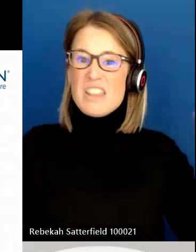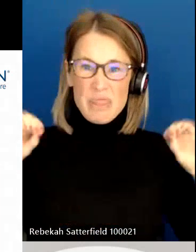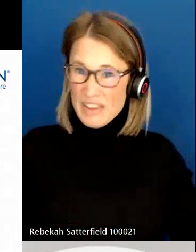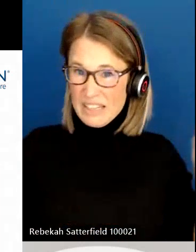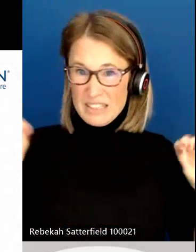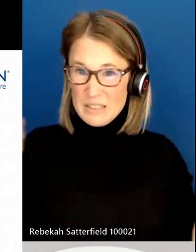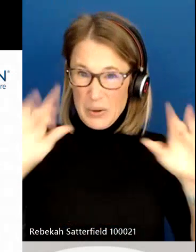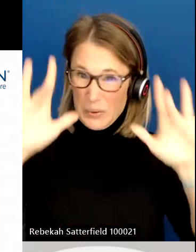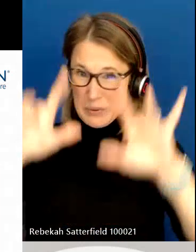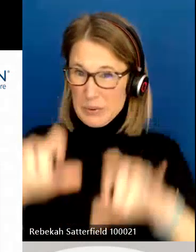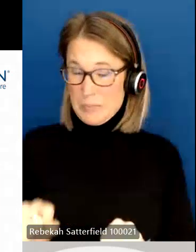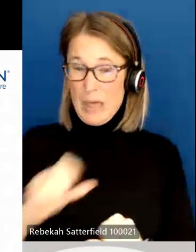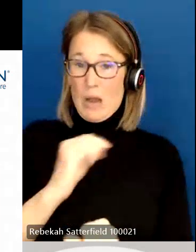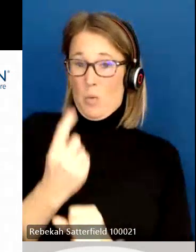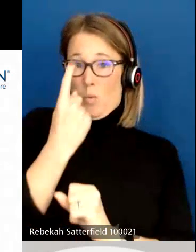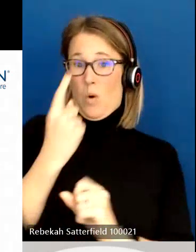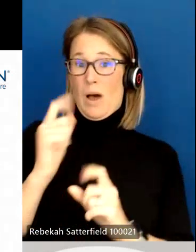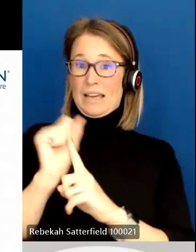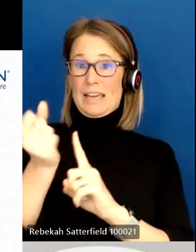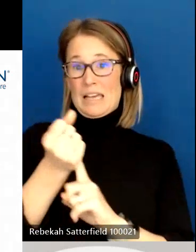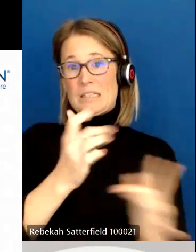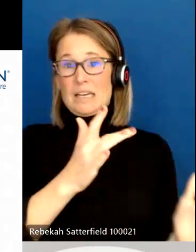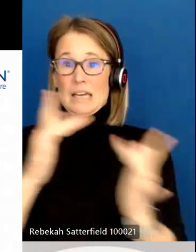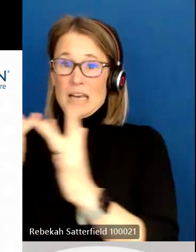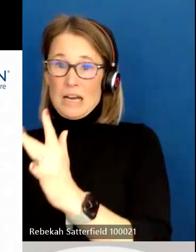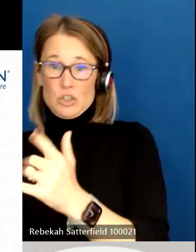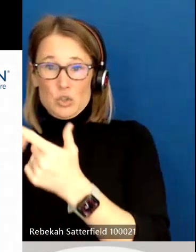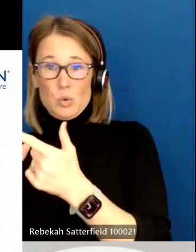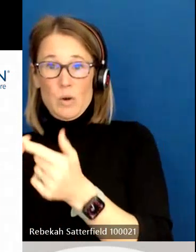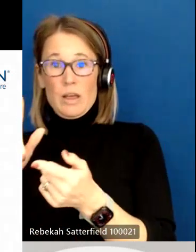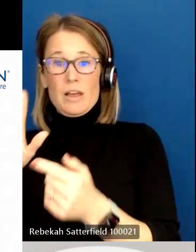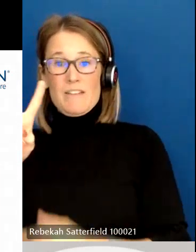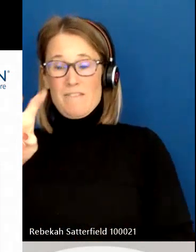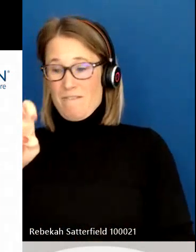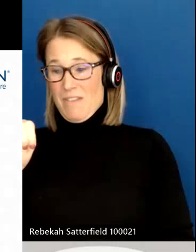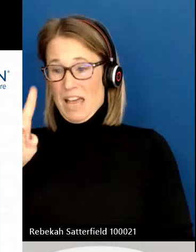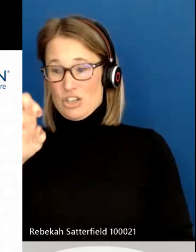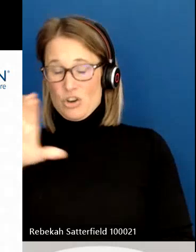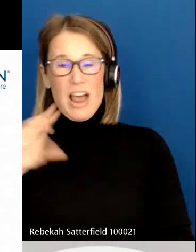directly to the vendor and the vendor told me in English to call again after hanging up on me